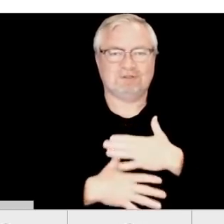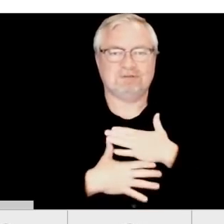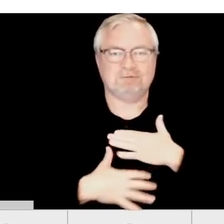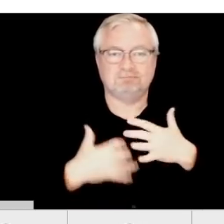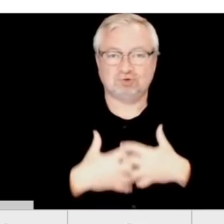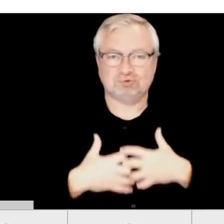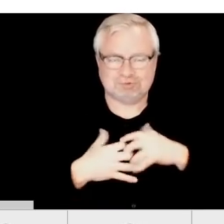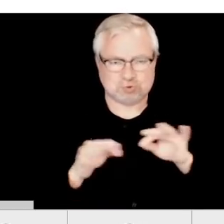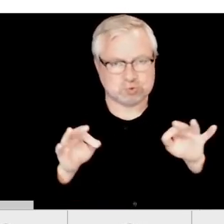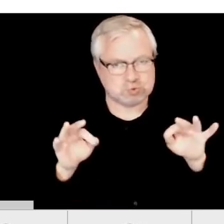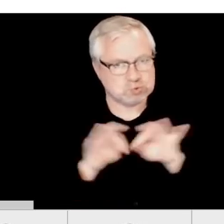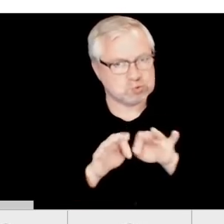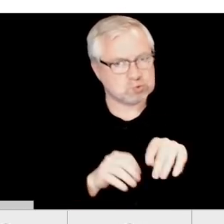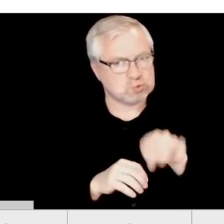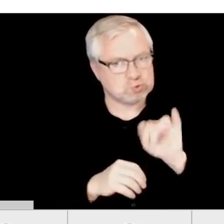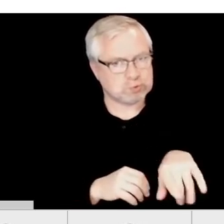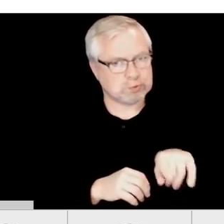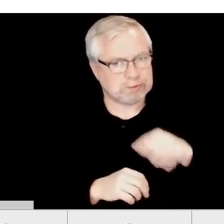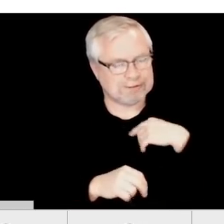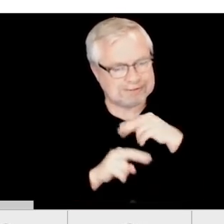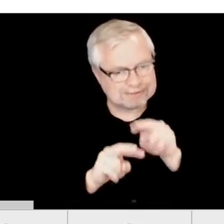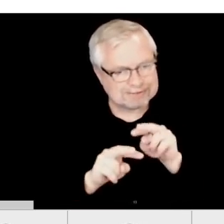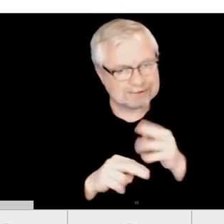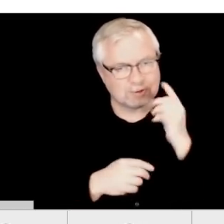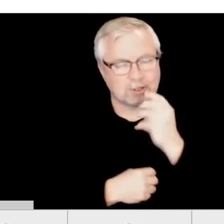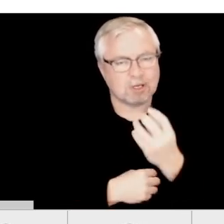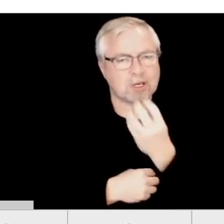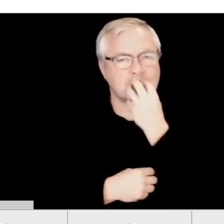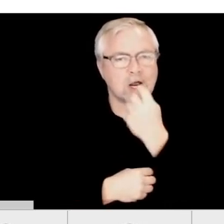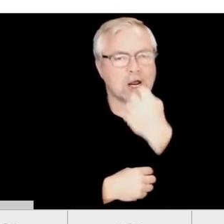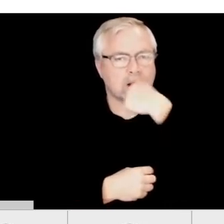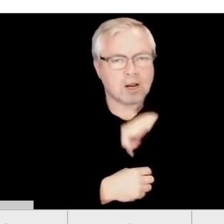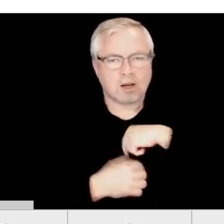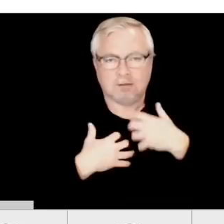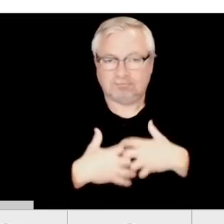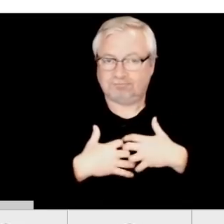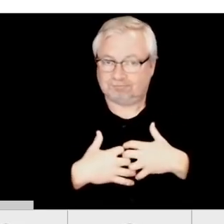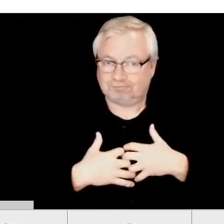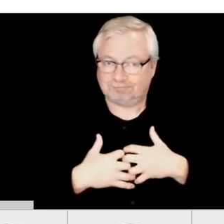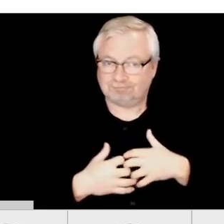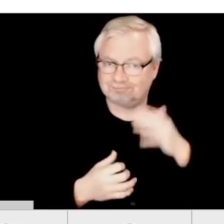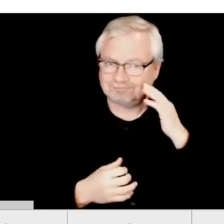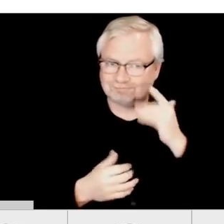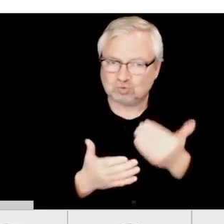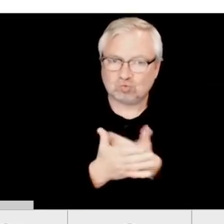We've updated parameter estimates to some U.S. data and we made a number of